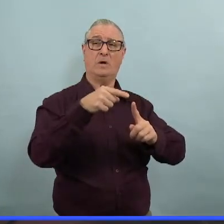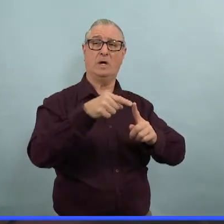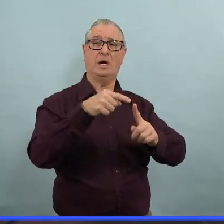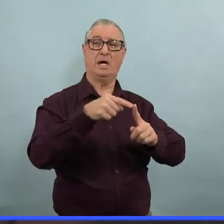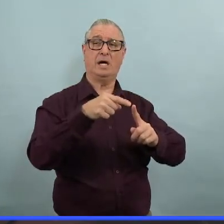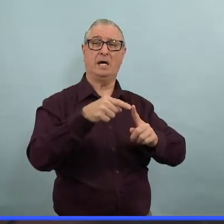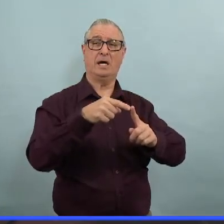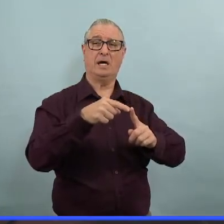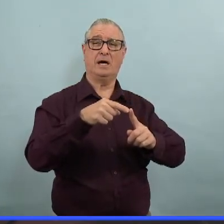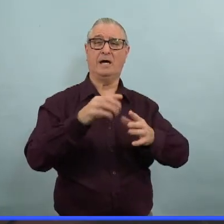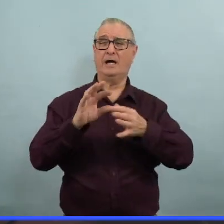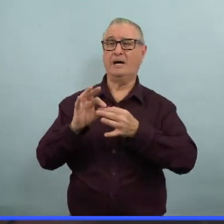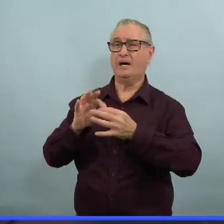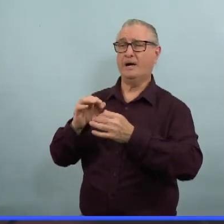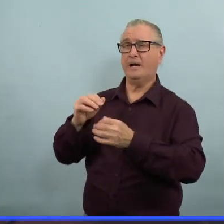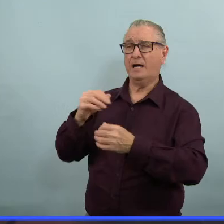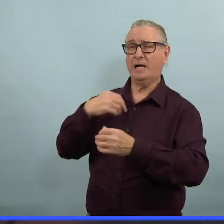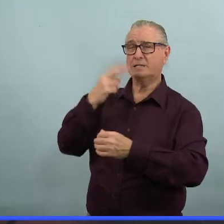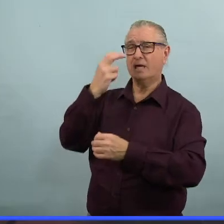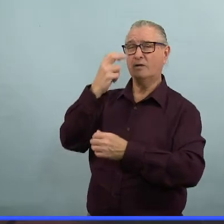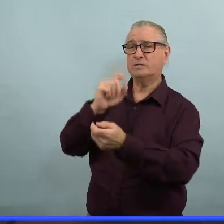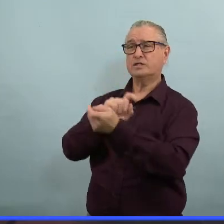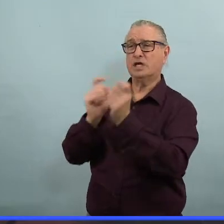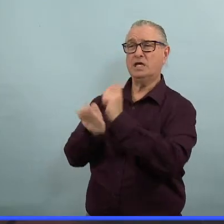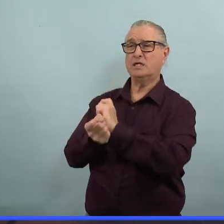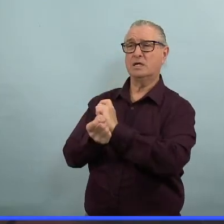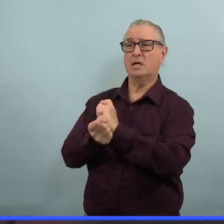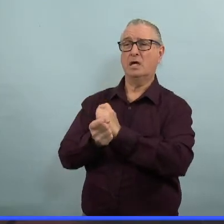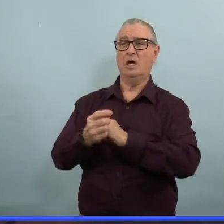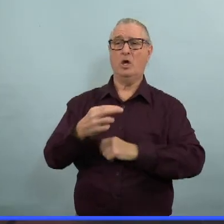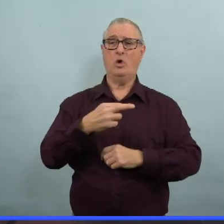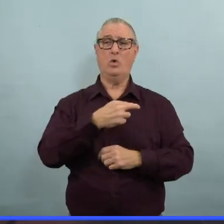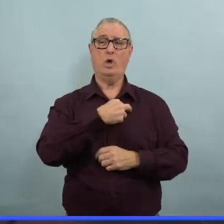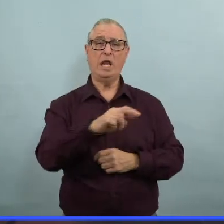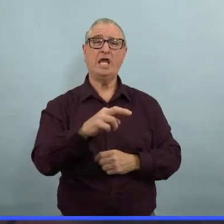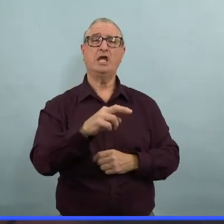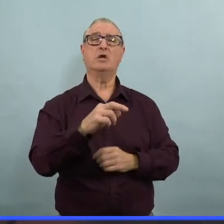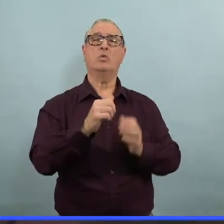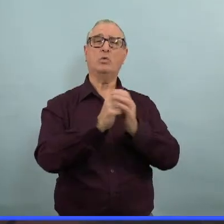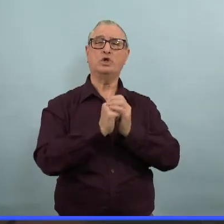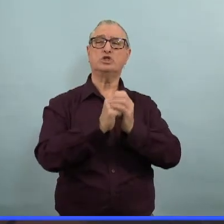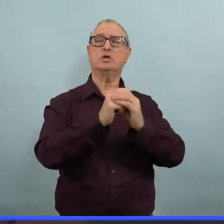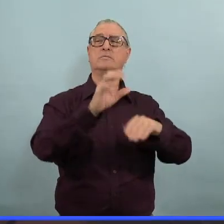right now there's a 50 capacity with no cap similar to other other places they had a 25